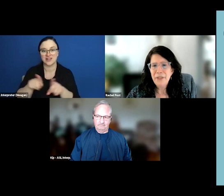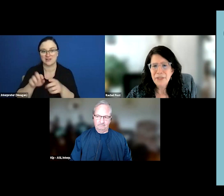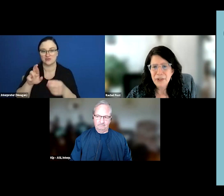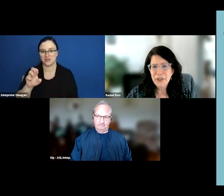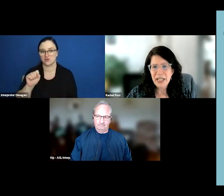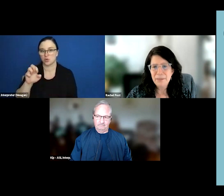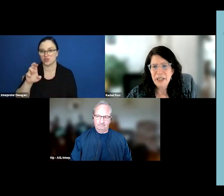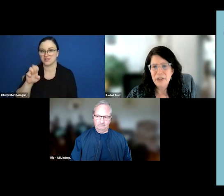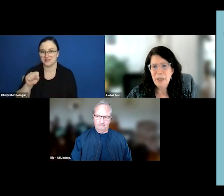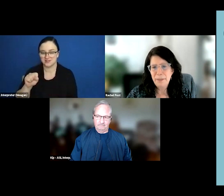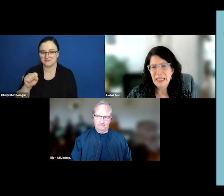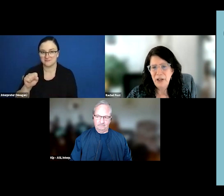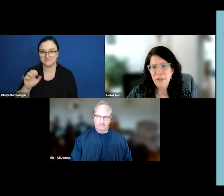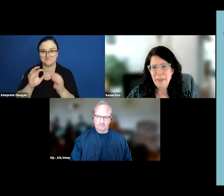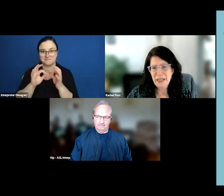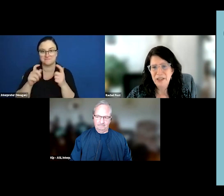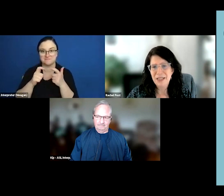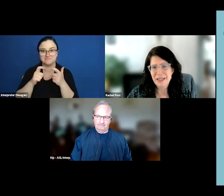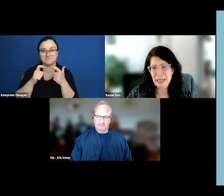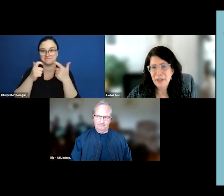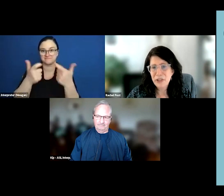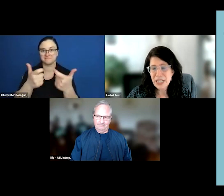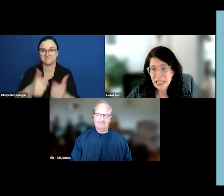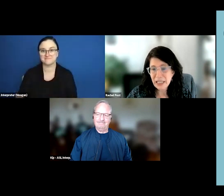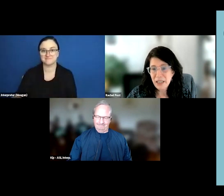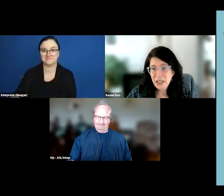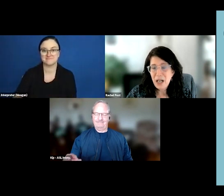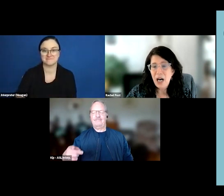The third item here is public health medical examiner data.